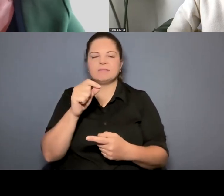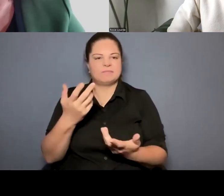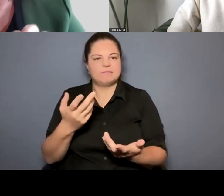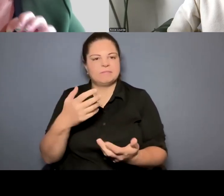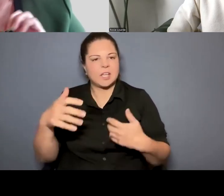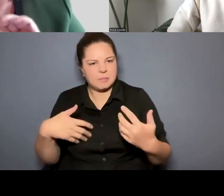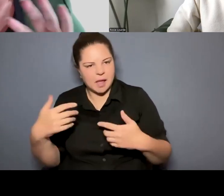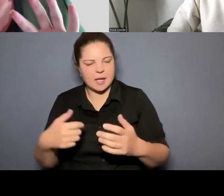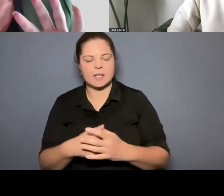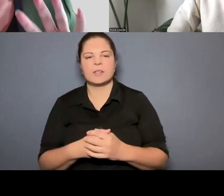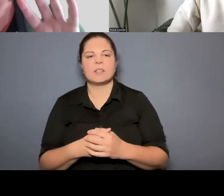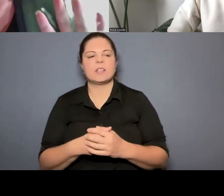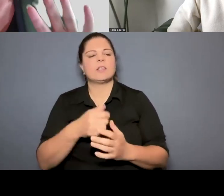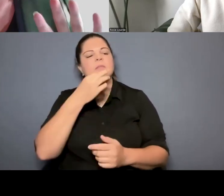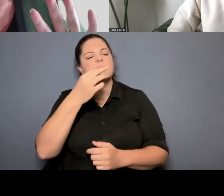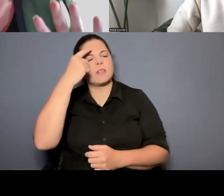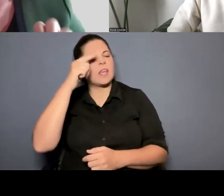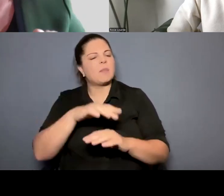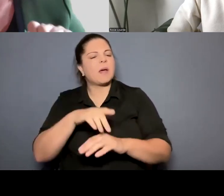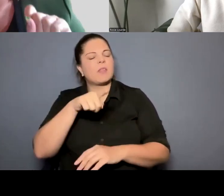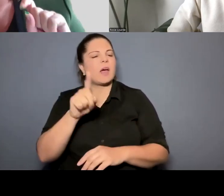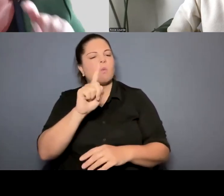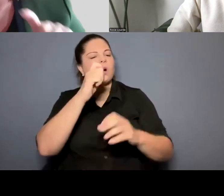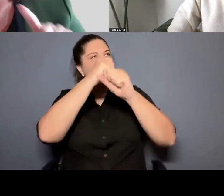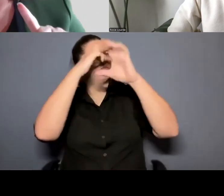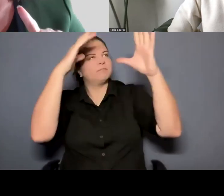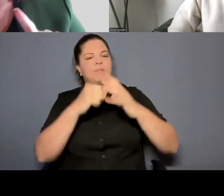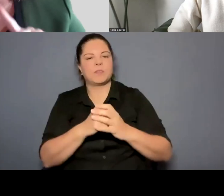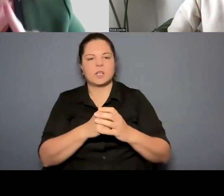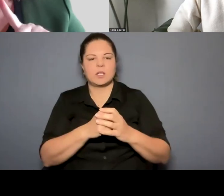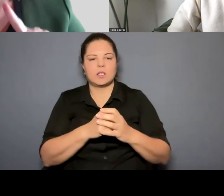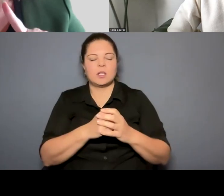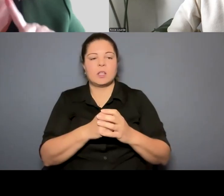never, I was never told that what was important was it was a great policy, notwithstanding